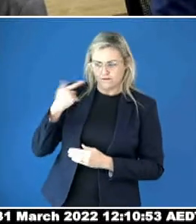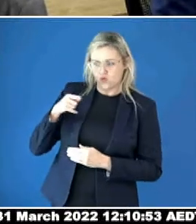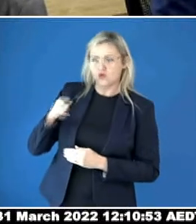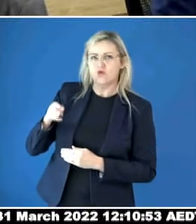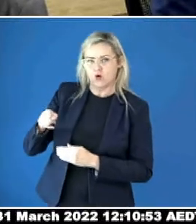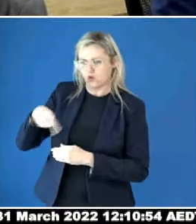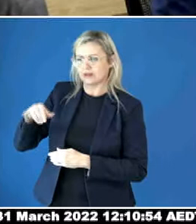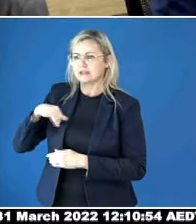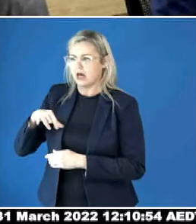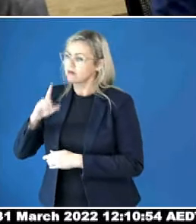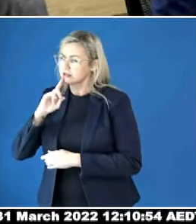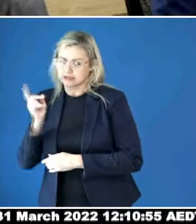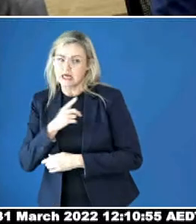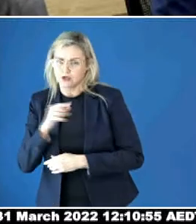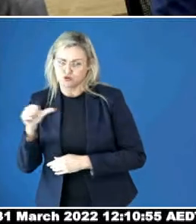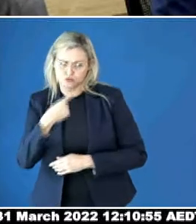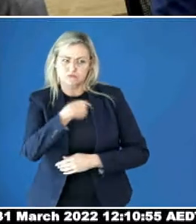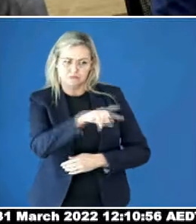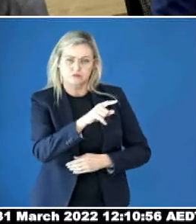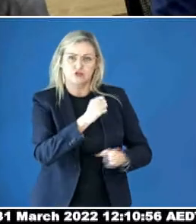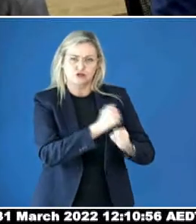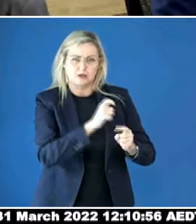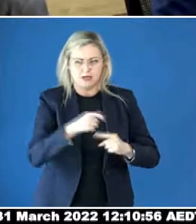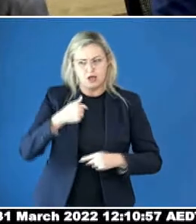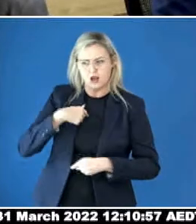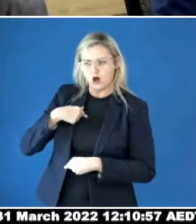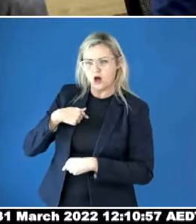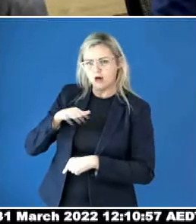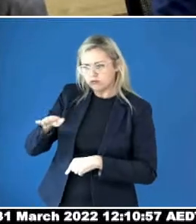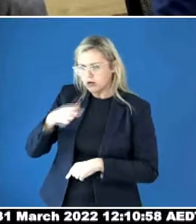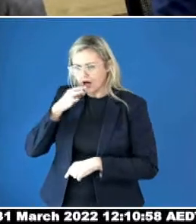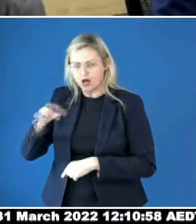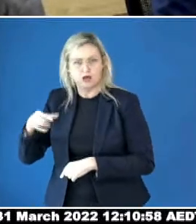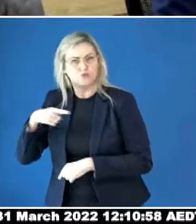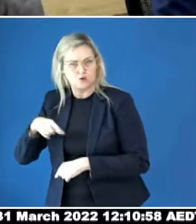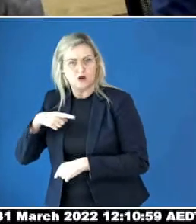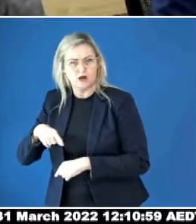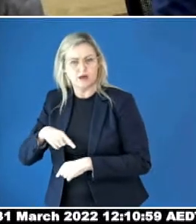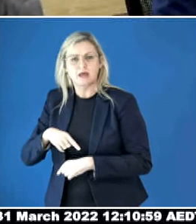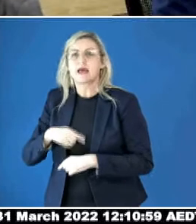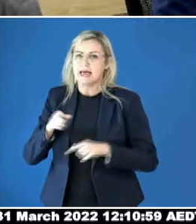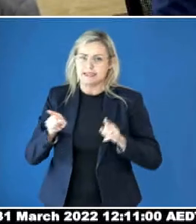the GP, and I followed up with her to make sure it was for those reasons. Okay. MS CUMMING: Then the police did as well.